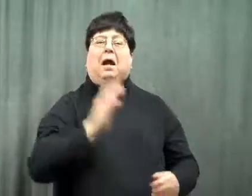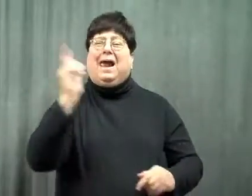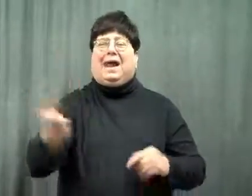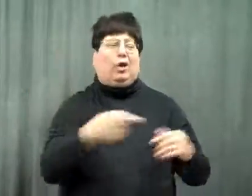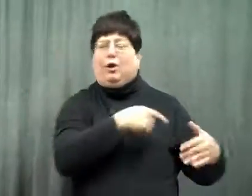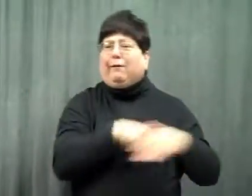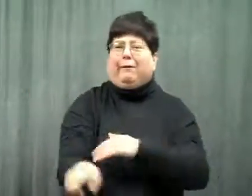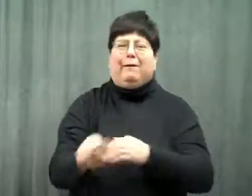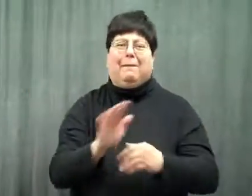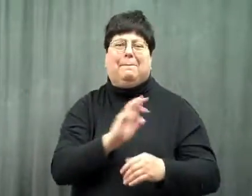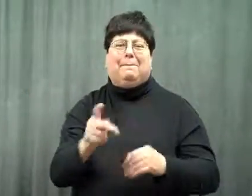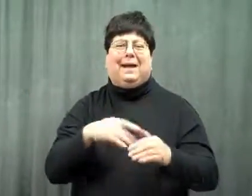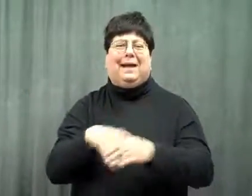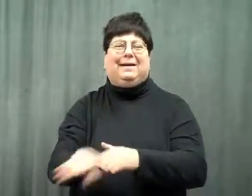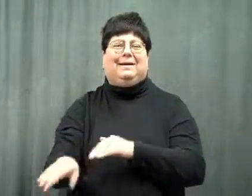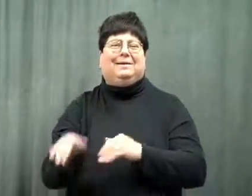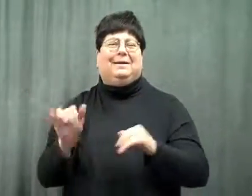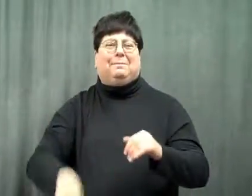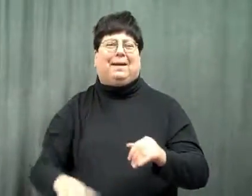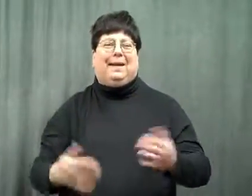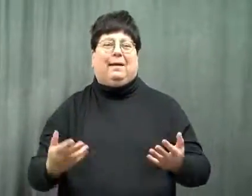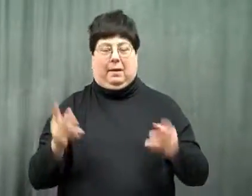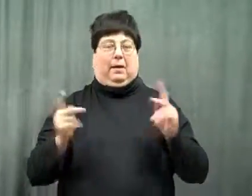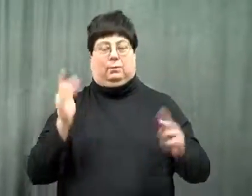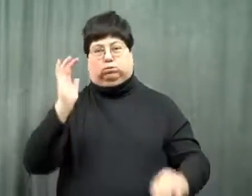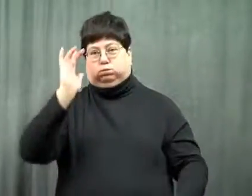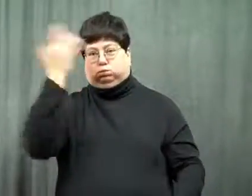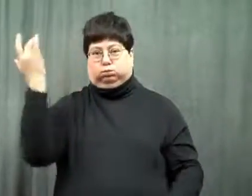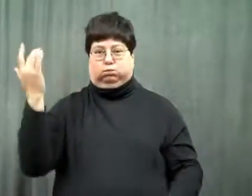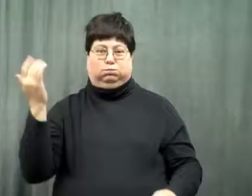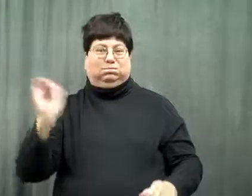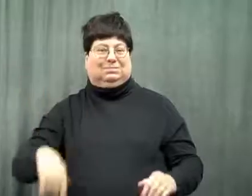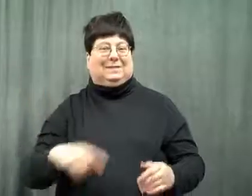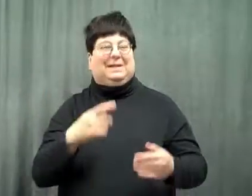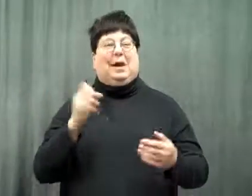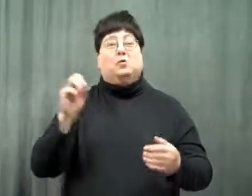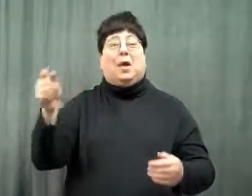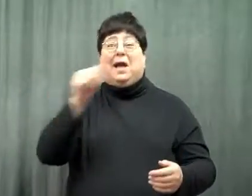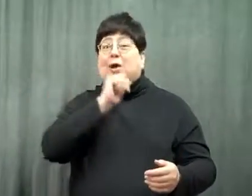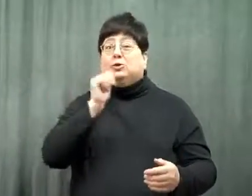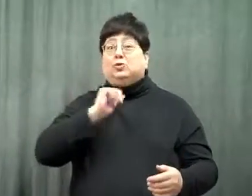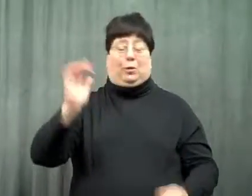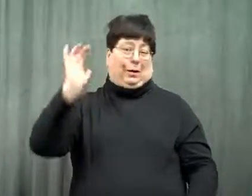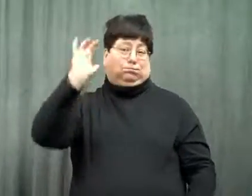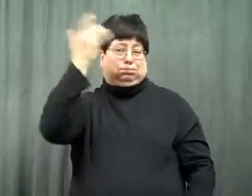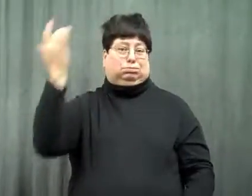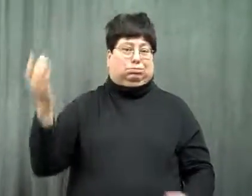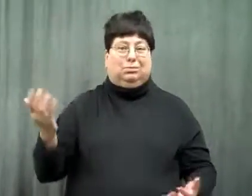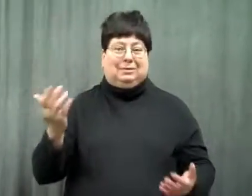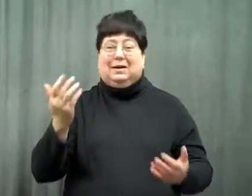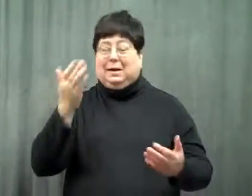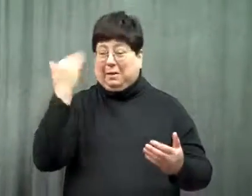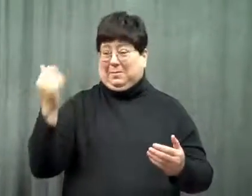Later they sneak back in. People are getting tired of it, and Arizona is sick of it.